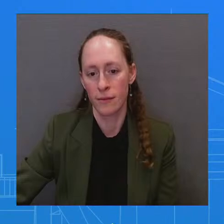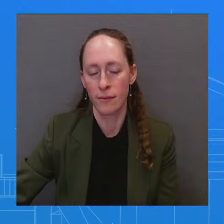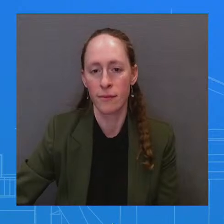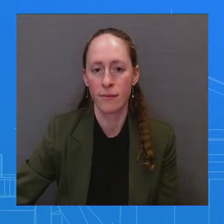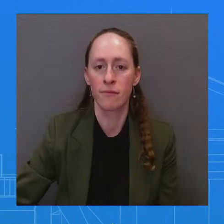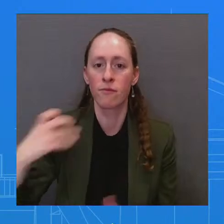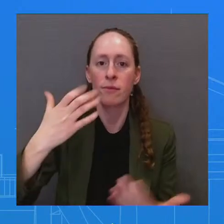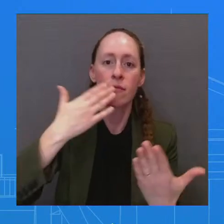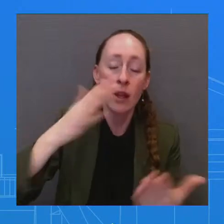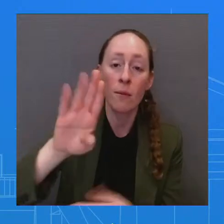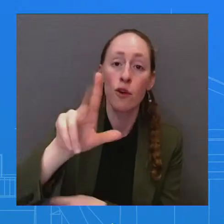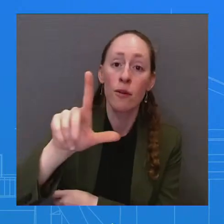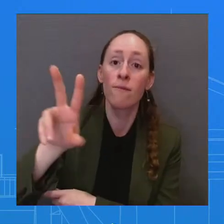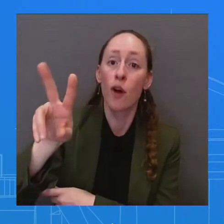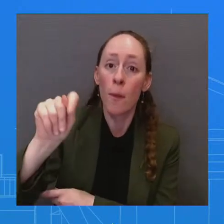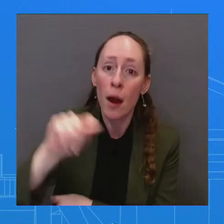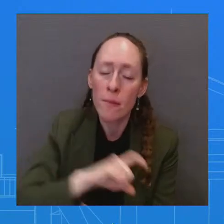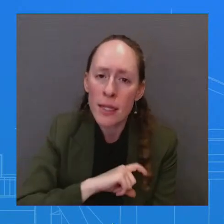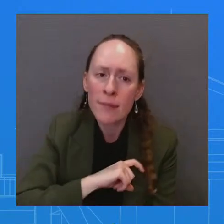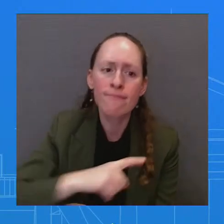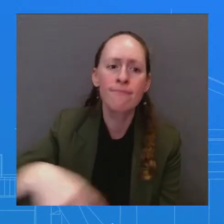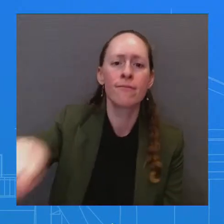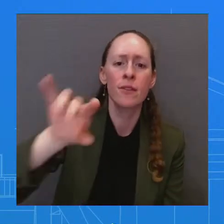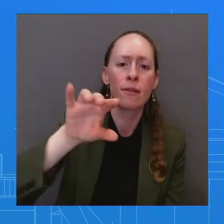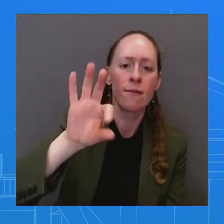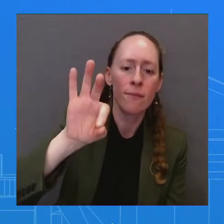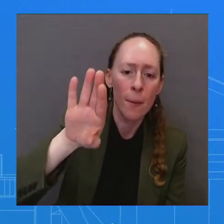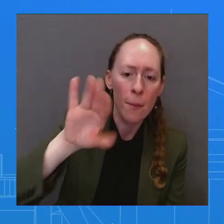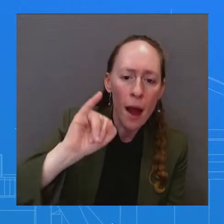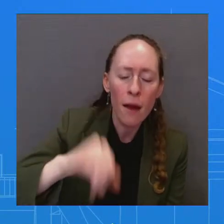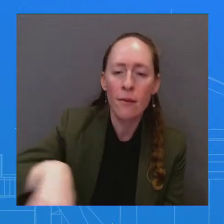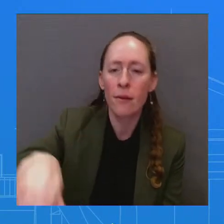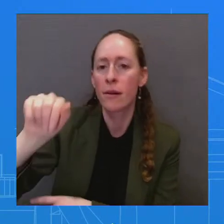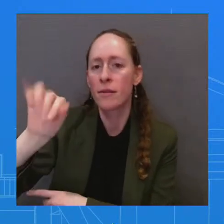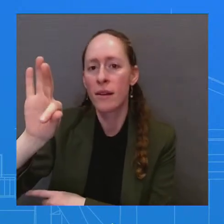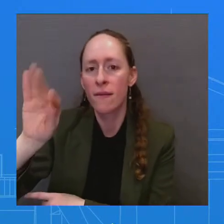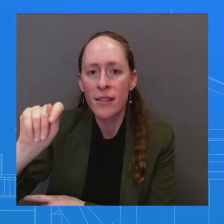for their swift work identifying and arresting a suspect last night.